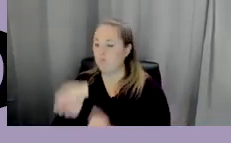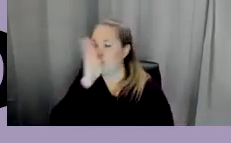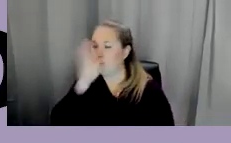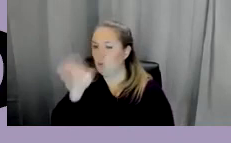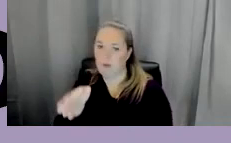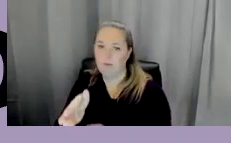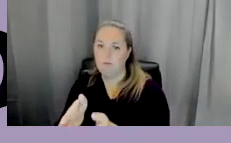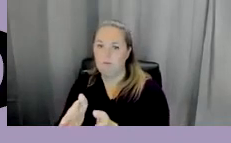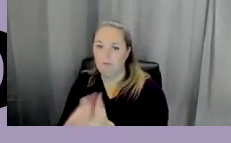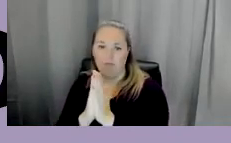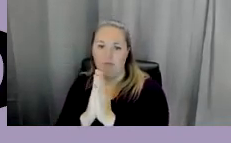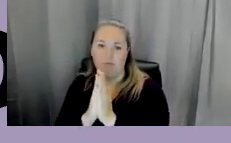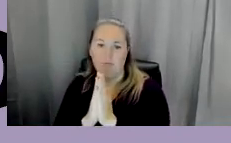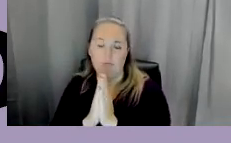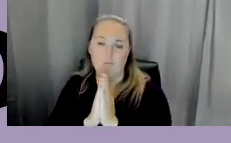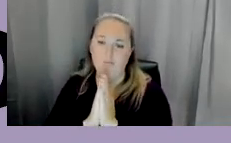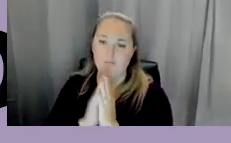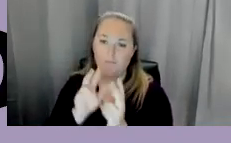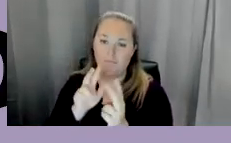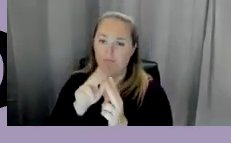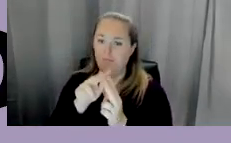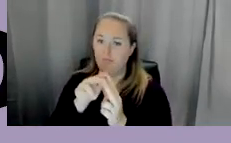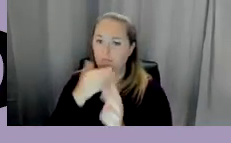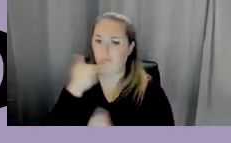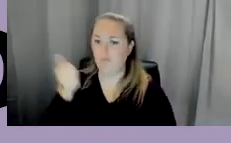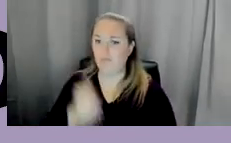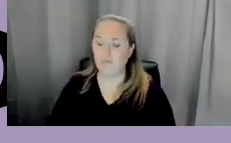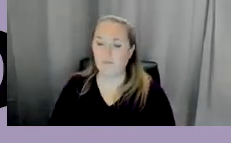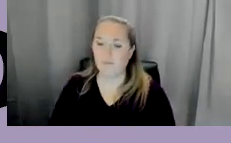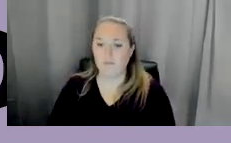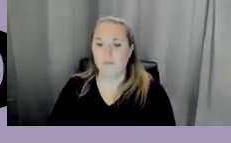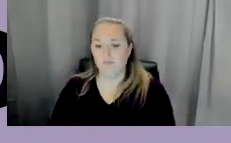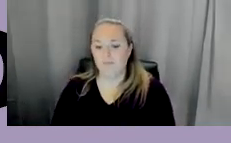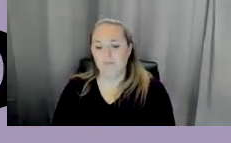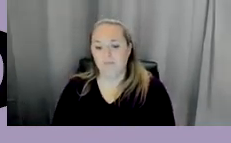ASSESS THAT IN THAT FORMAT RATHER THAN SUCH A BROAD OPEN ENDED QUESTION THAT'S PROBABLY BETTER ANSWERED BY TURNING TO